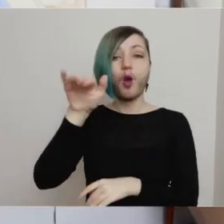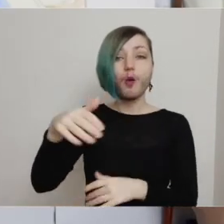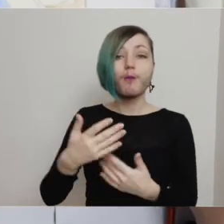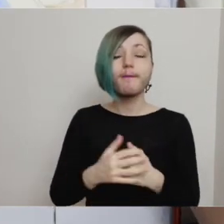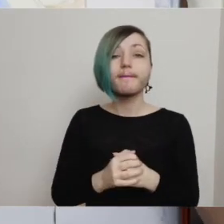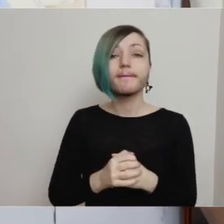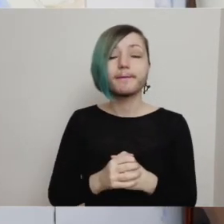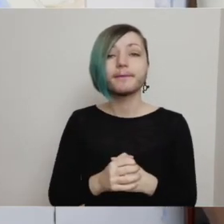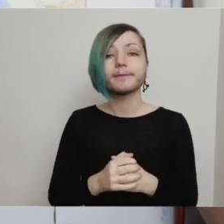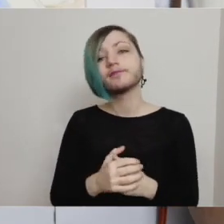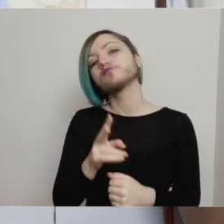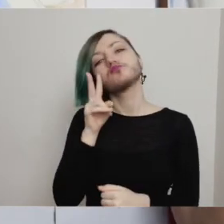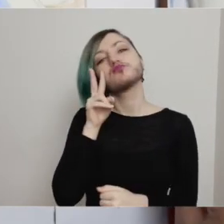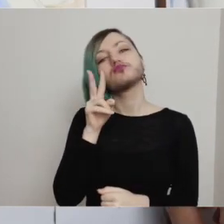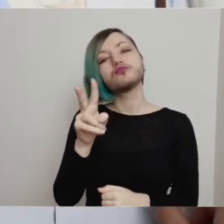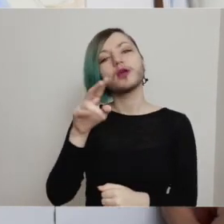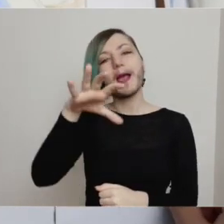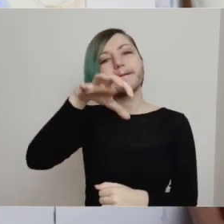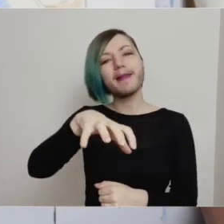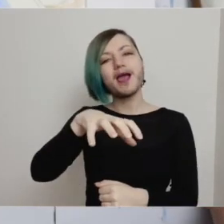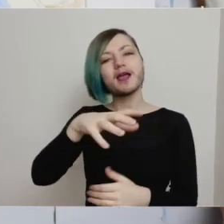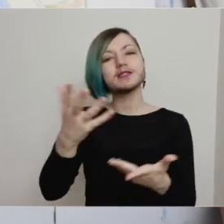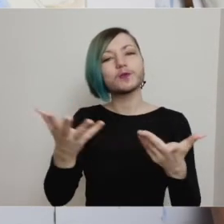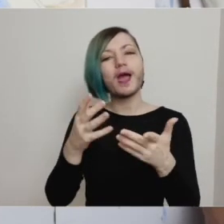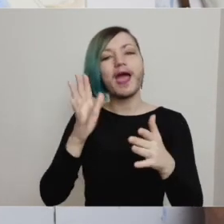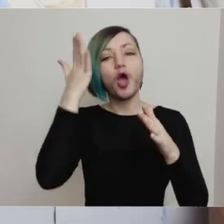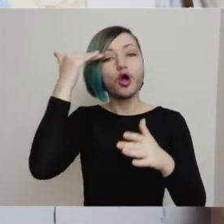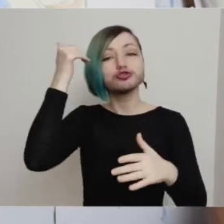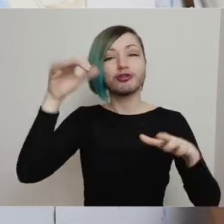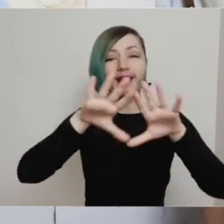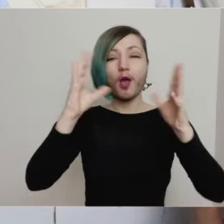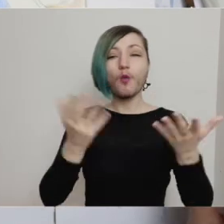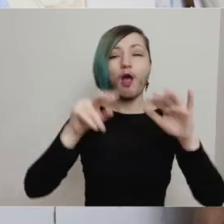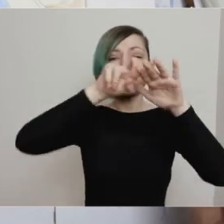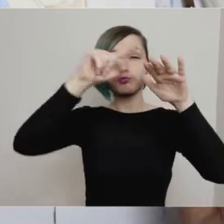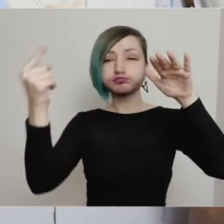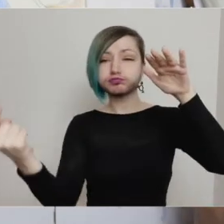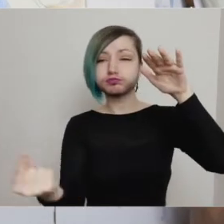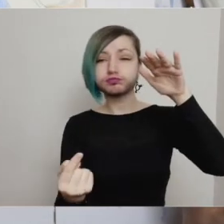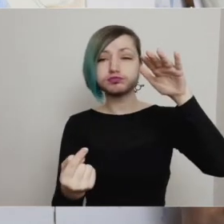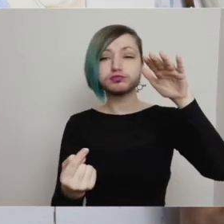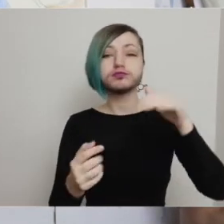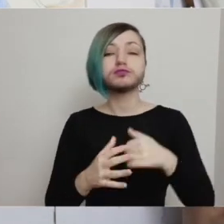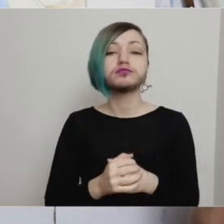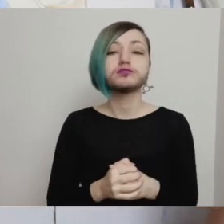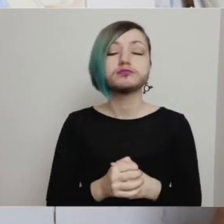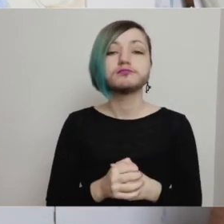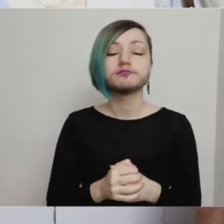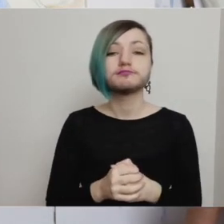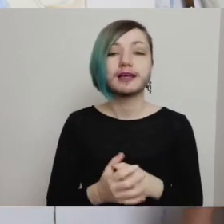and looking at a place in Australia the other side of the world i'm making my own painting from it